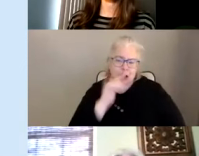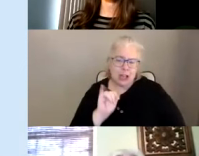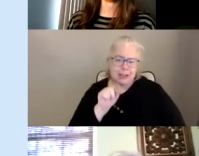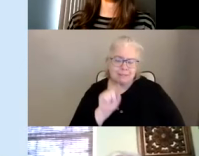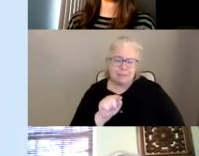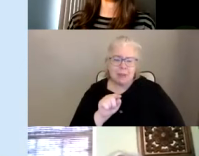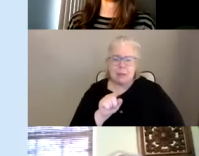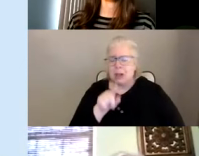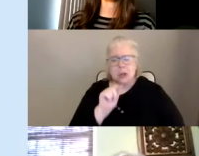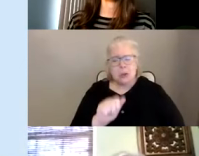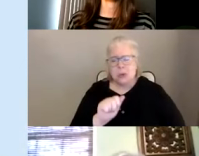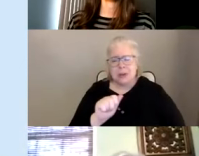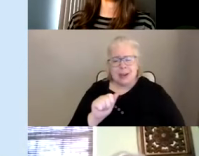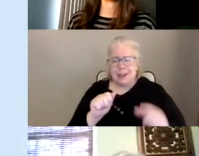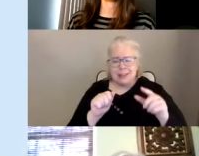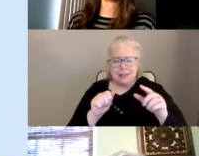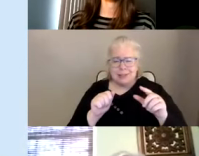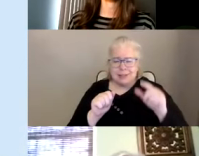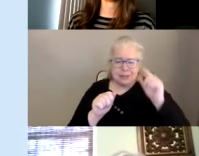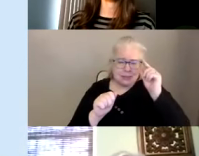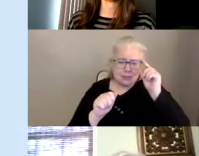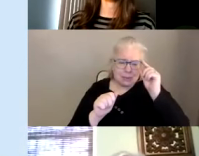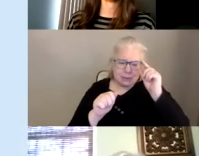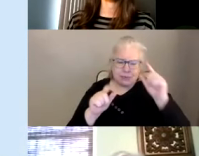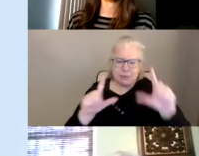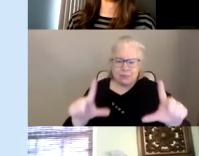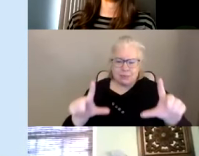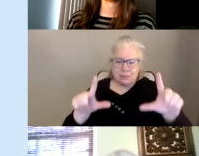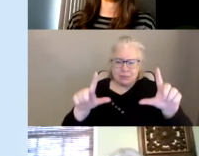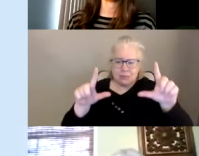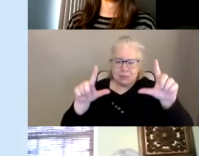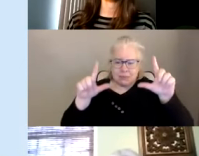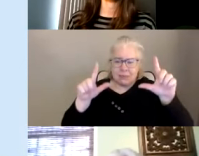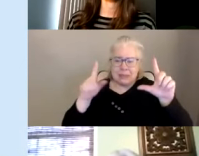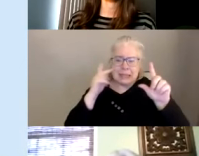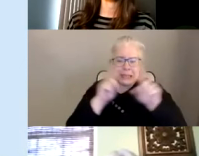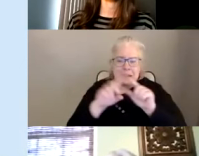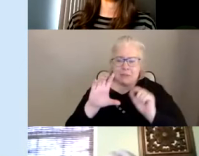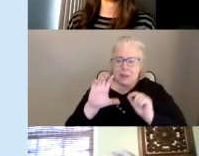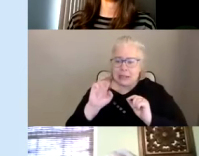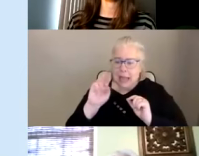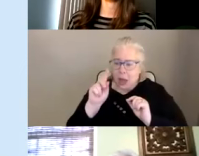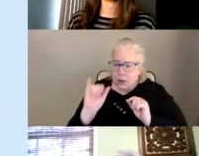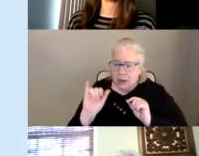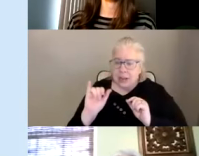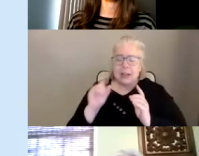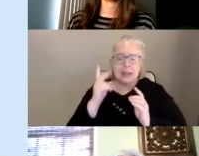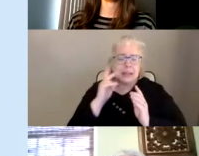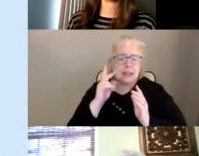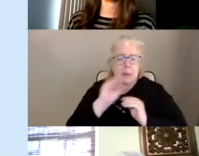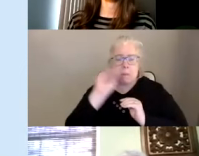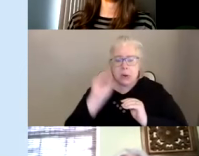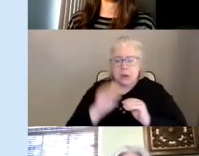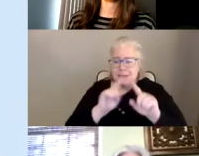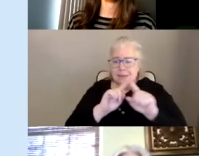But you can break down even each of these counties and you can see what percentage of different languages are spoken.